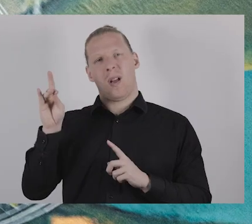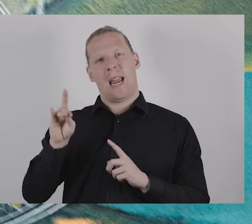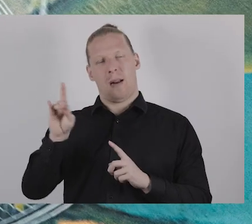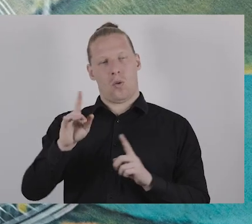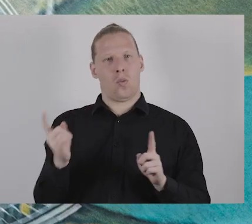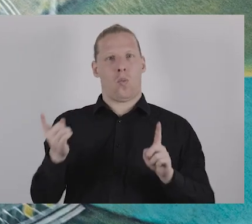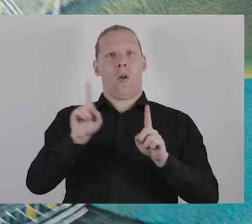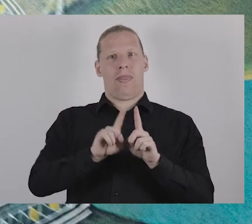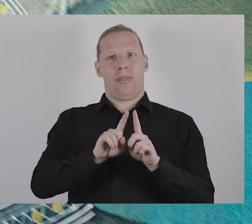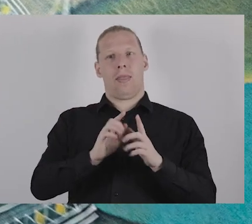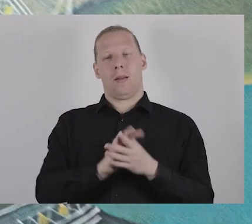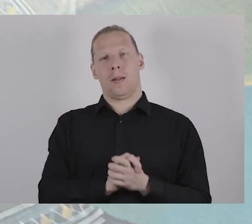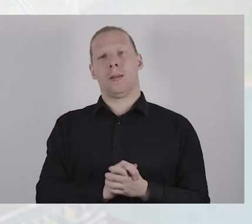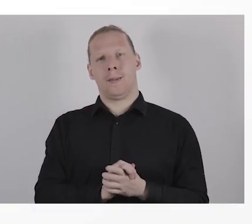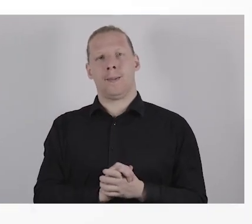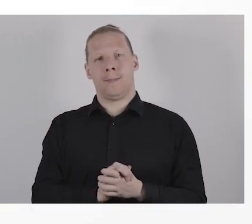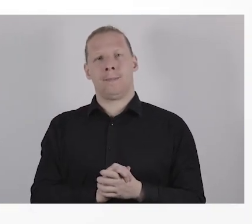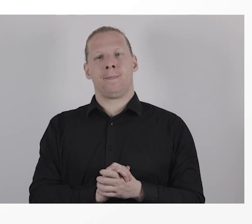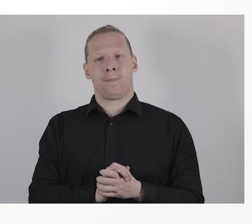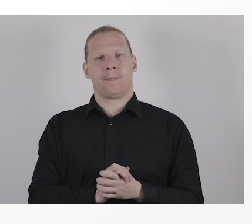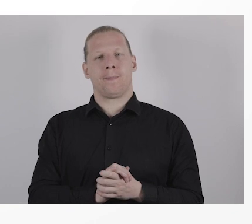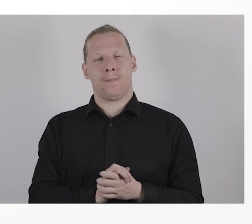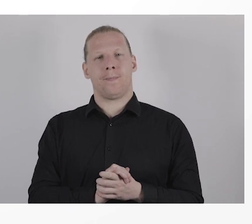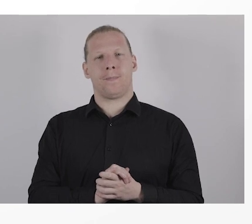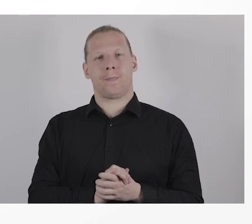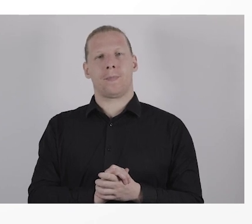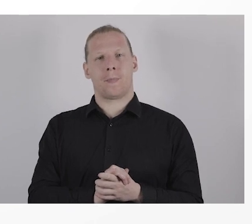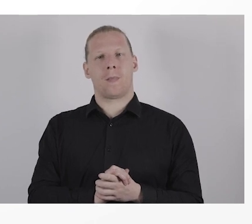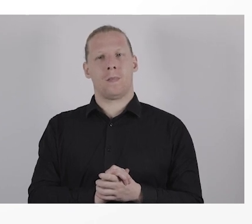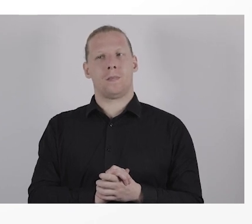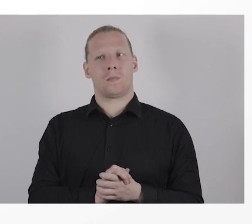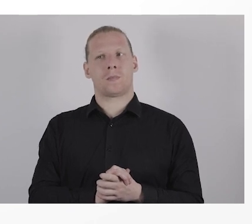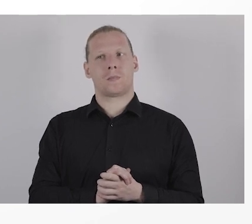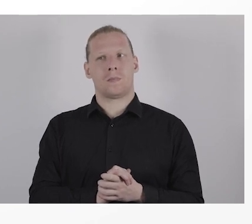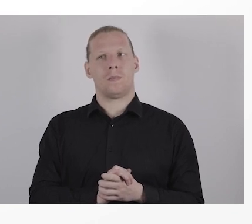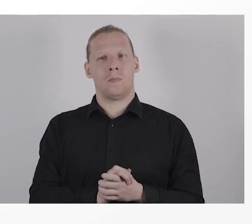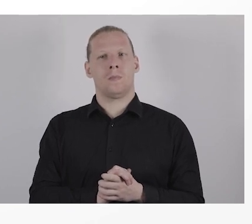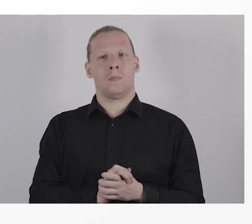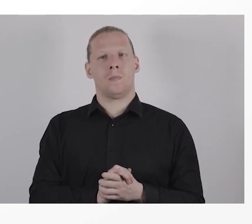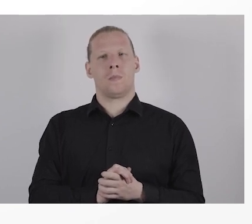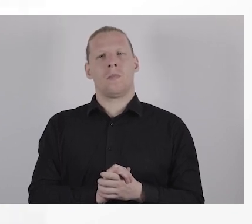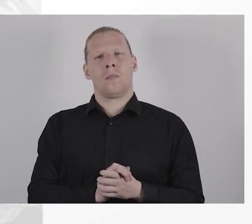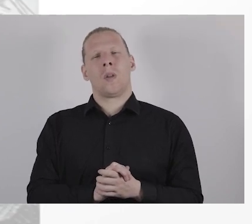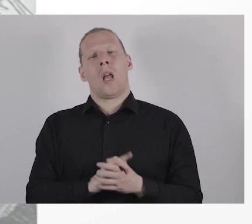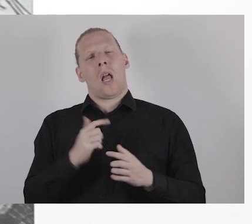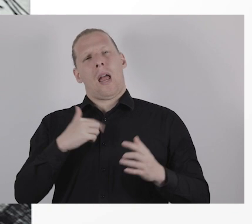there's always somewhere there's this four-legged companion that's been there. I guess I wanted to...